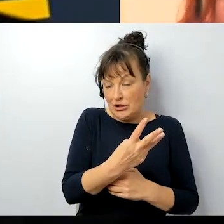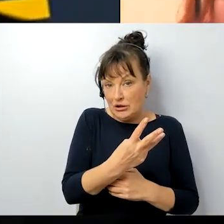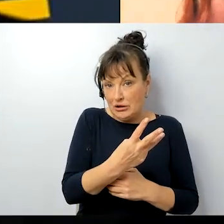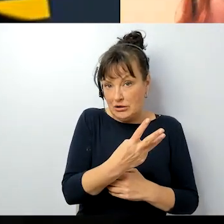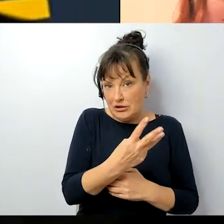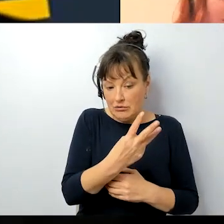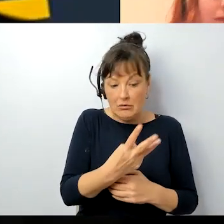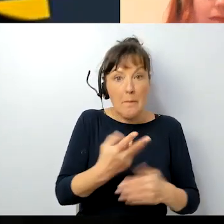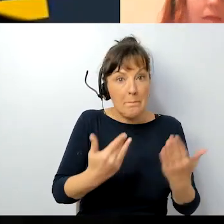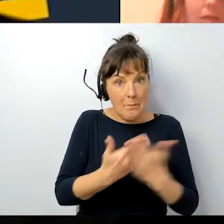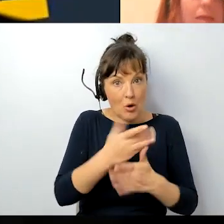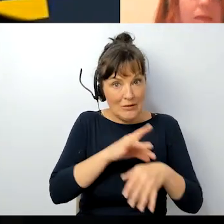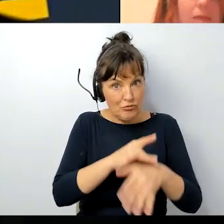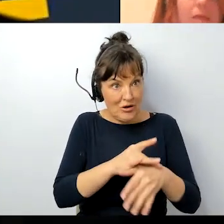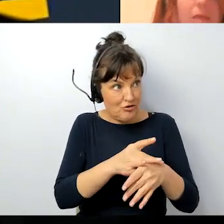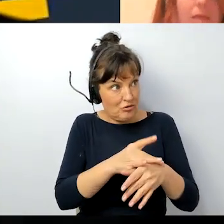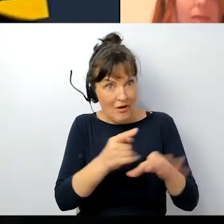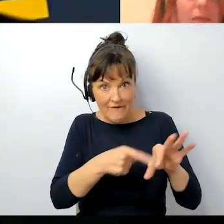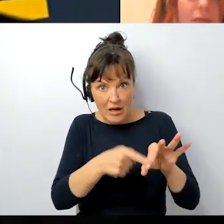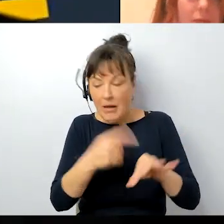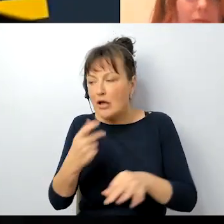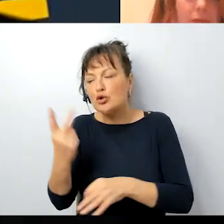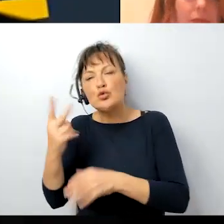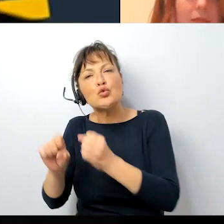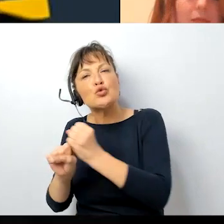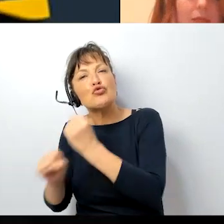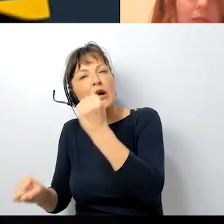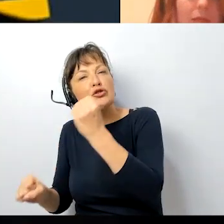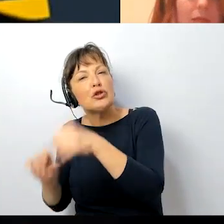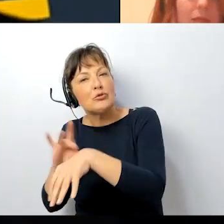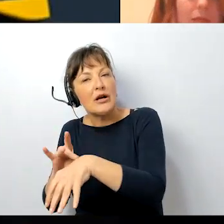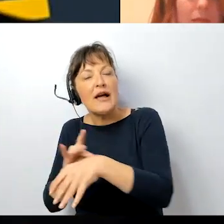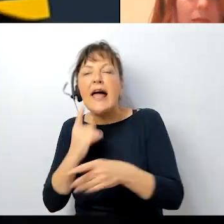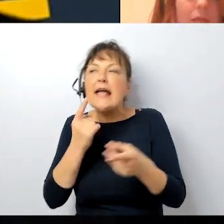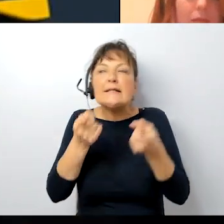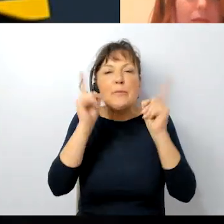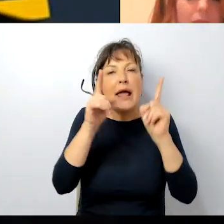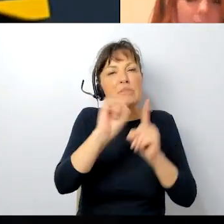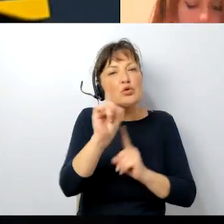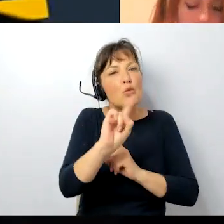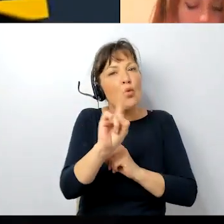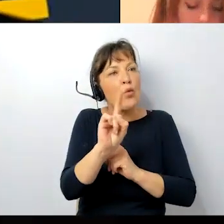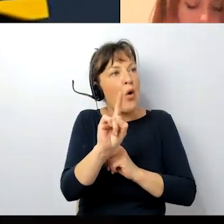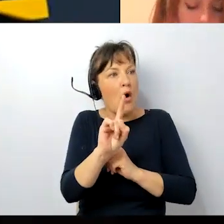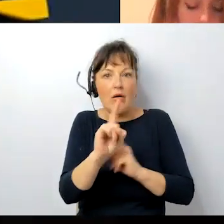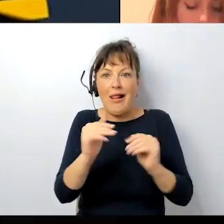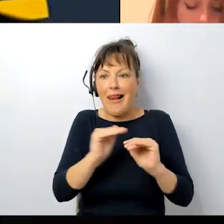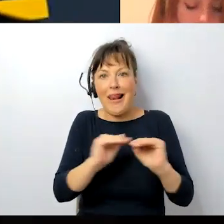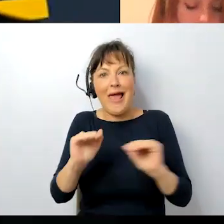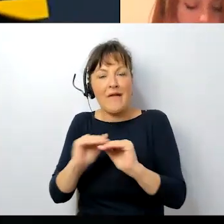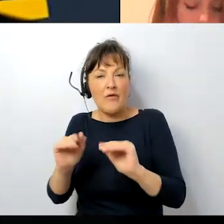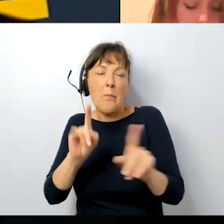So we've got three Modern Apprenticeship vacancies and two Graduate vacancies, so it depends slightly